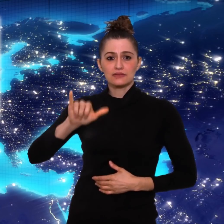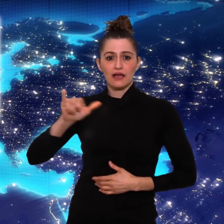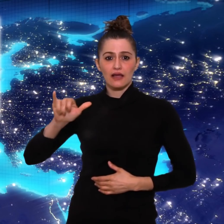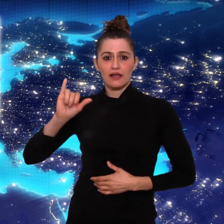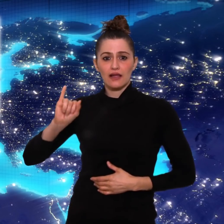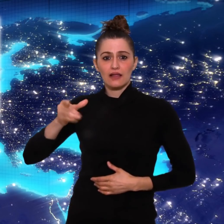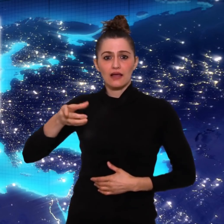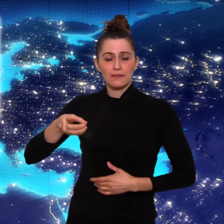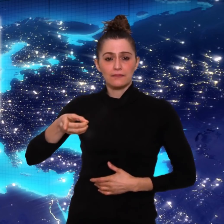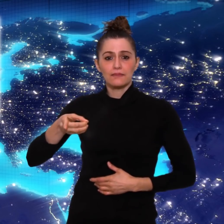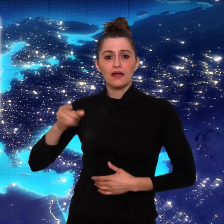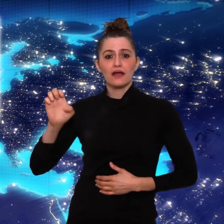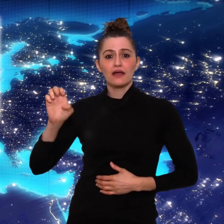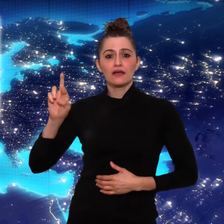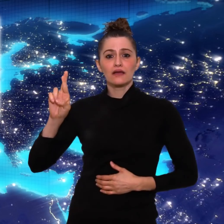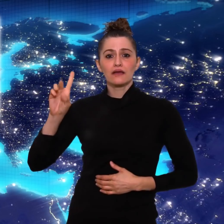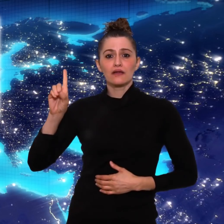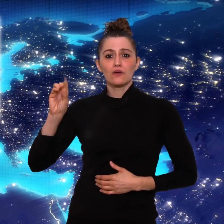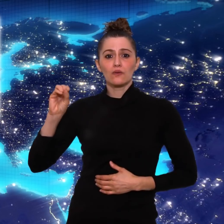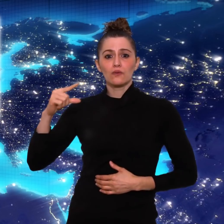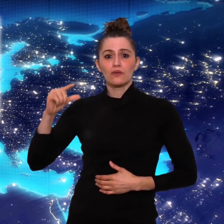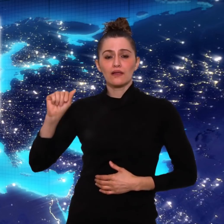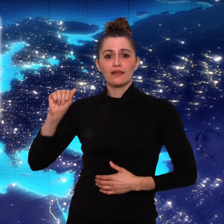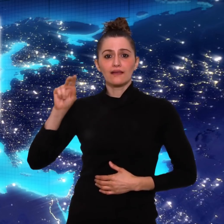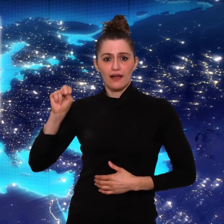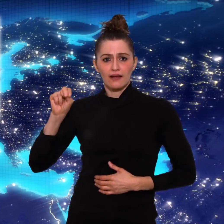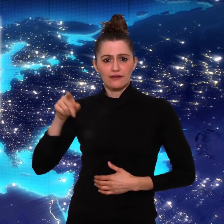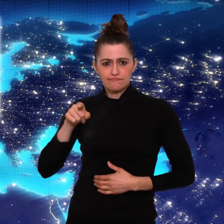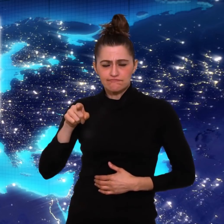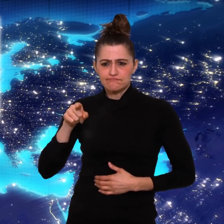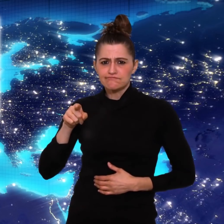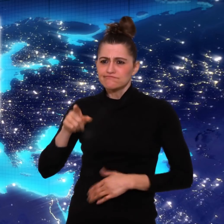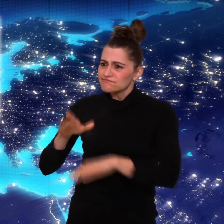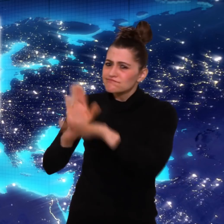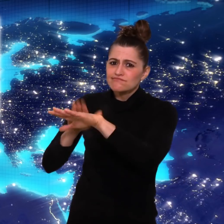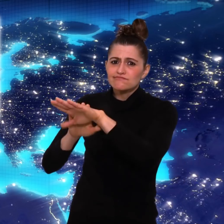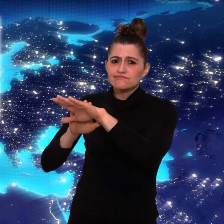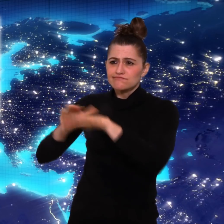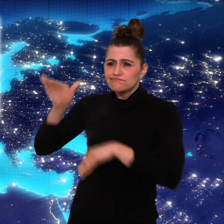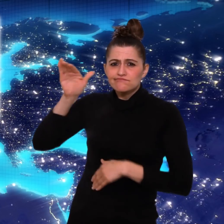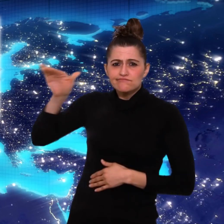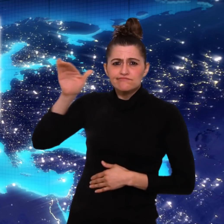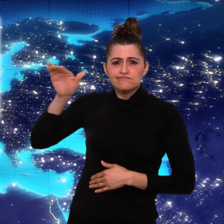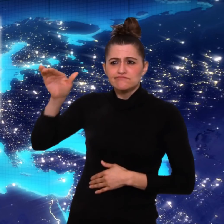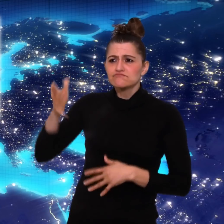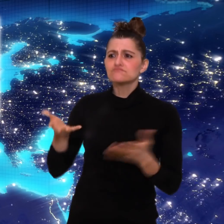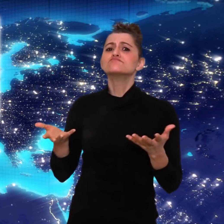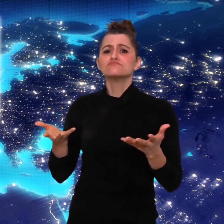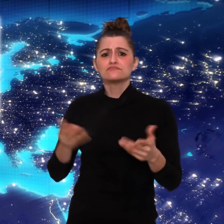the missing body of Khashoggi and